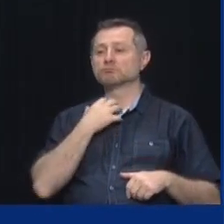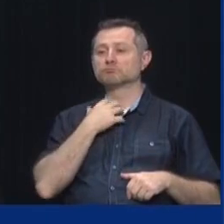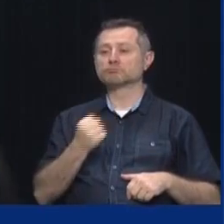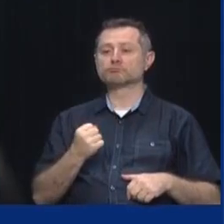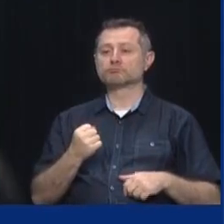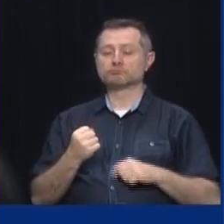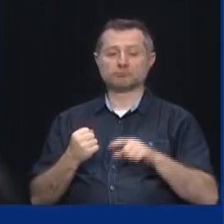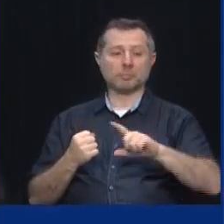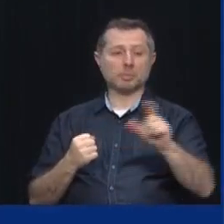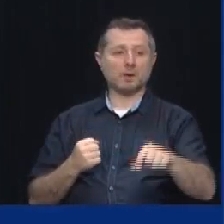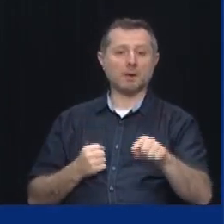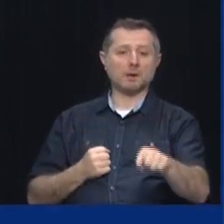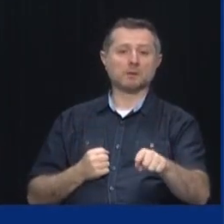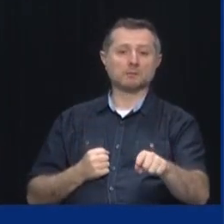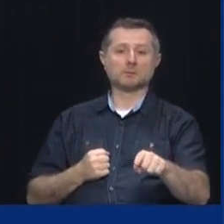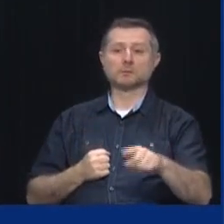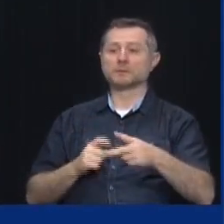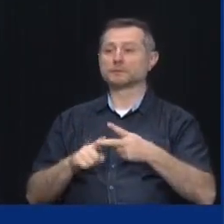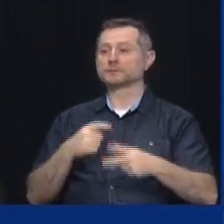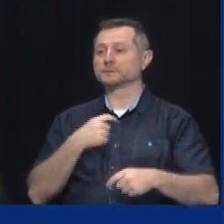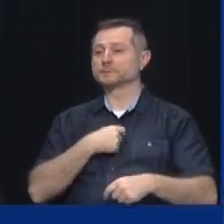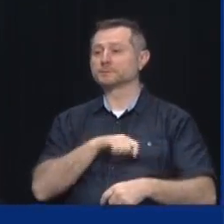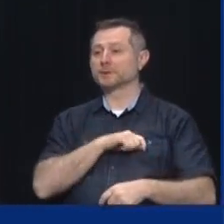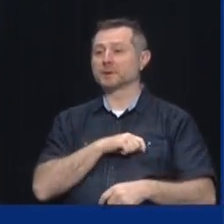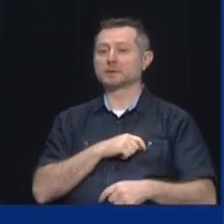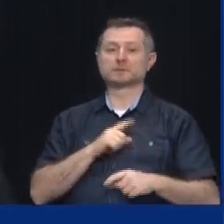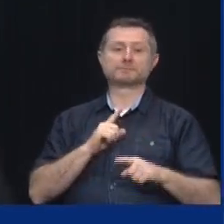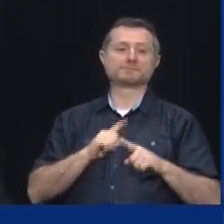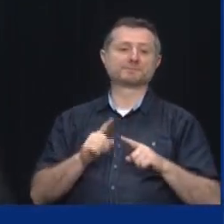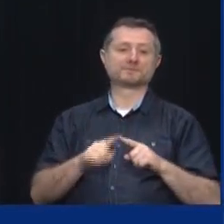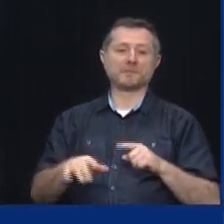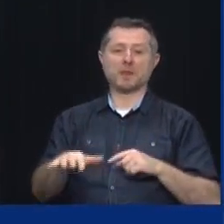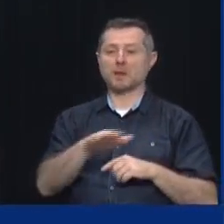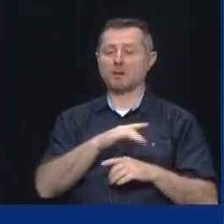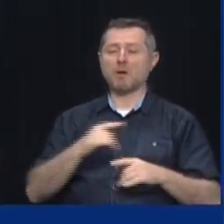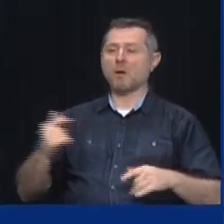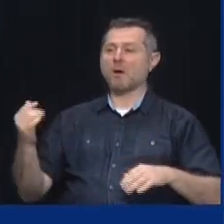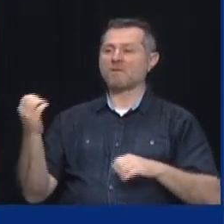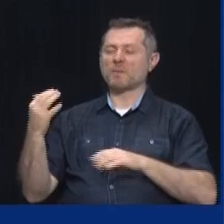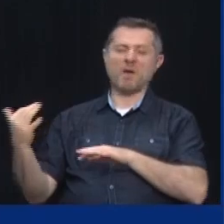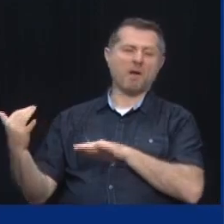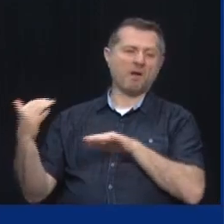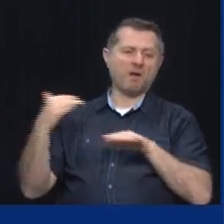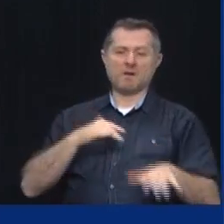COVID WAS COMING TO NEW YORK BEFORE ANYBODY KNEW IT. EVERYBODY WAS POINTING TO CHINA.